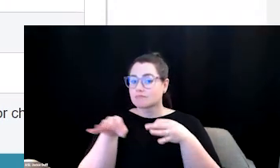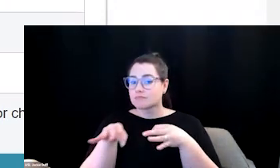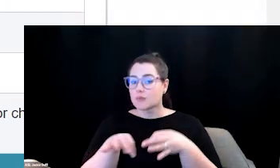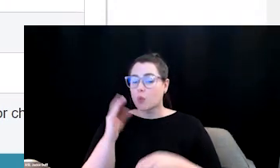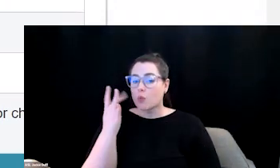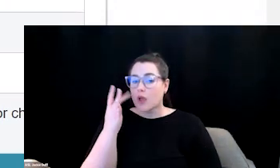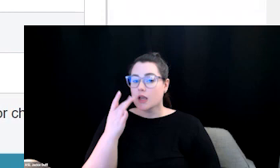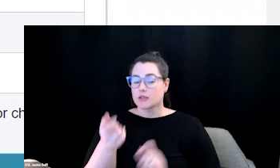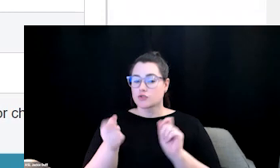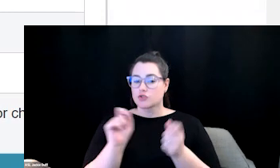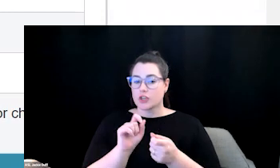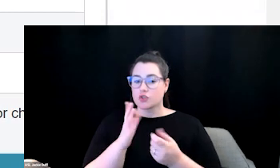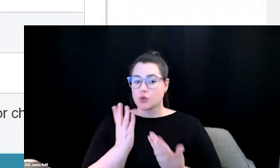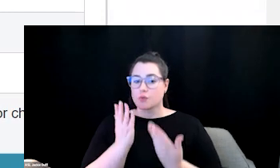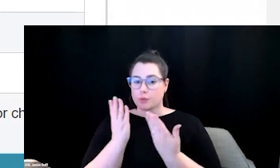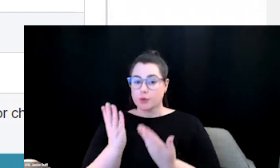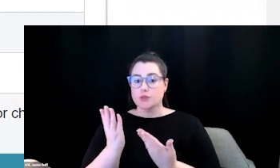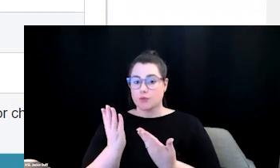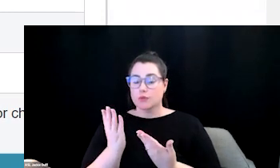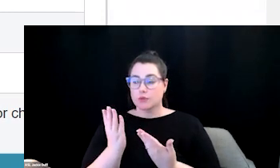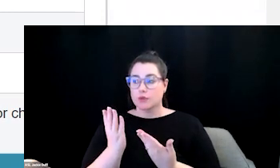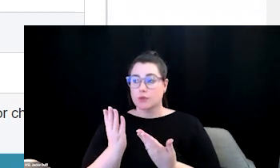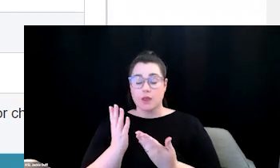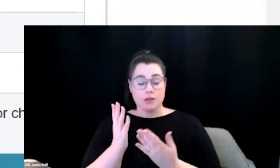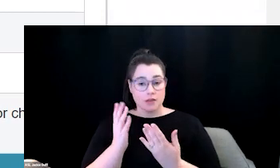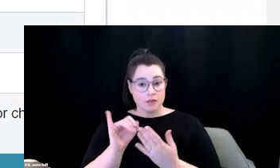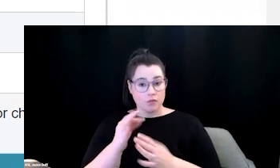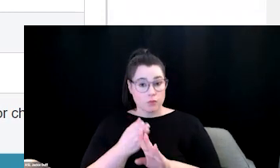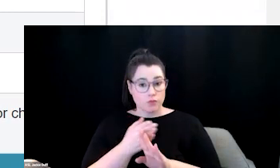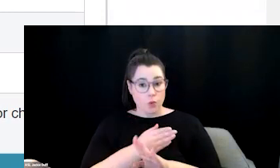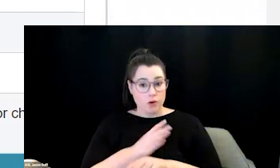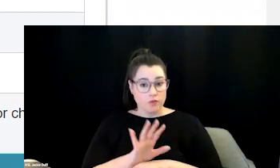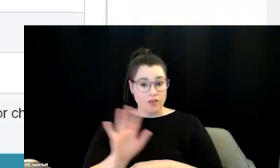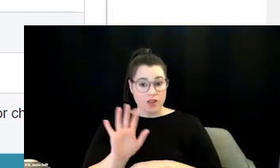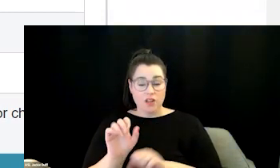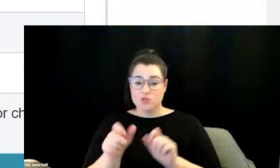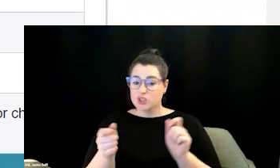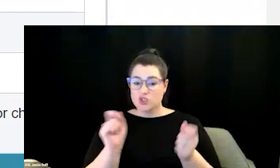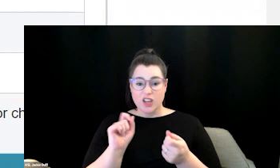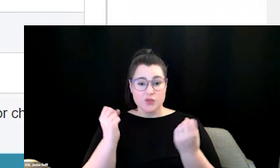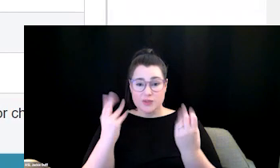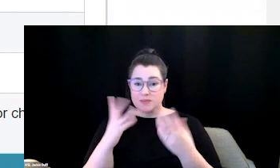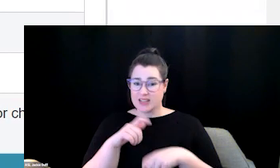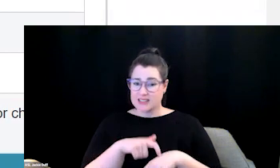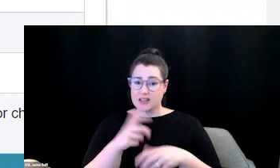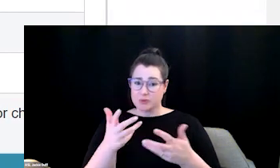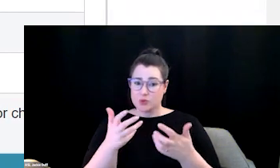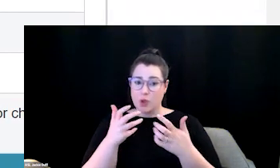And remember, as long as it's before 5 p m. deadline date, you can make as many changes as you like. It will be automatically accepted.